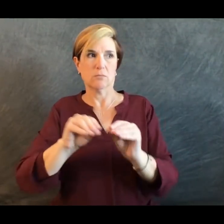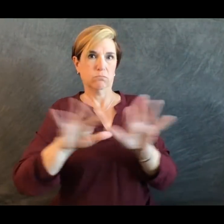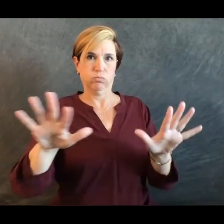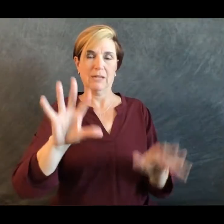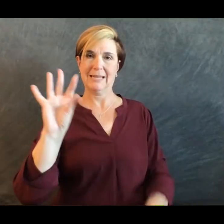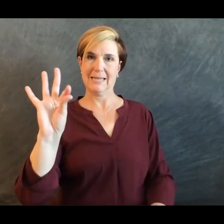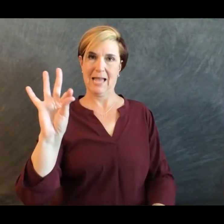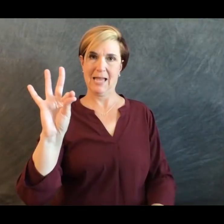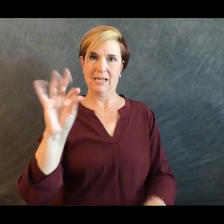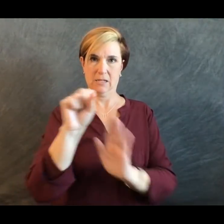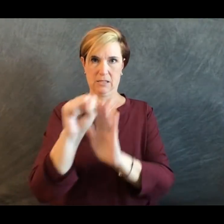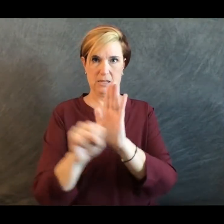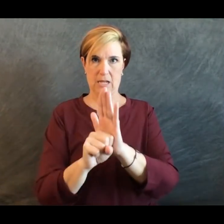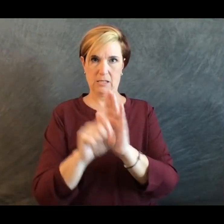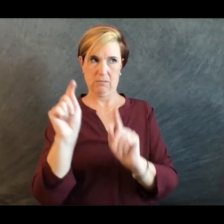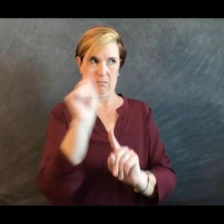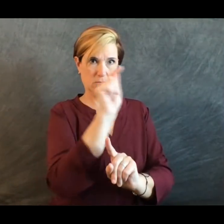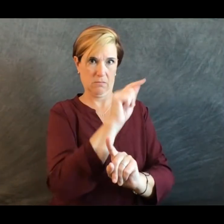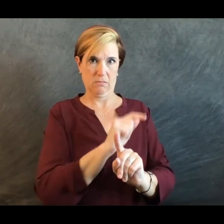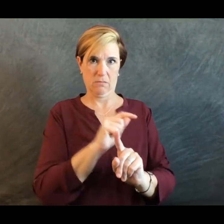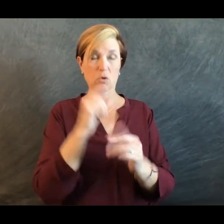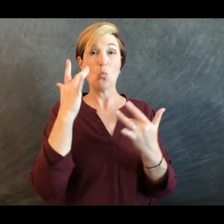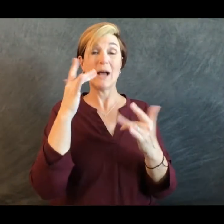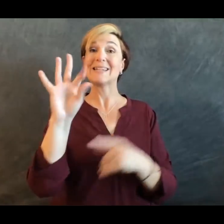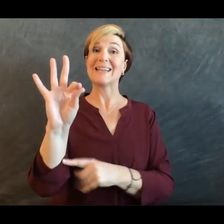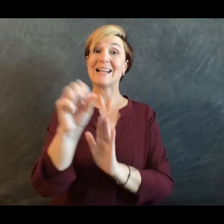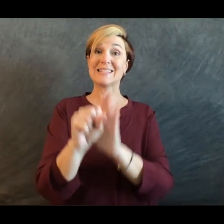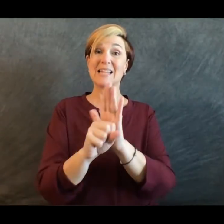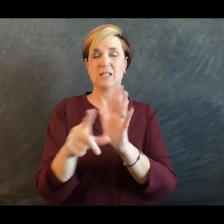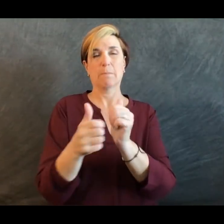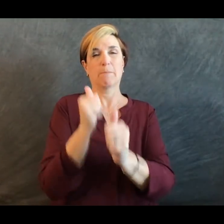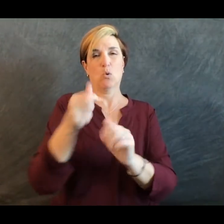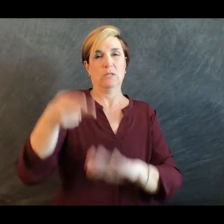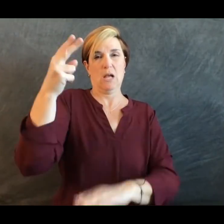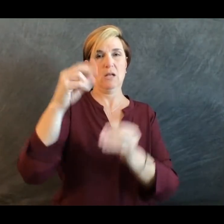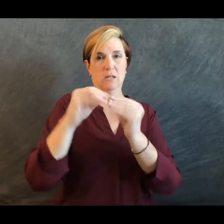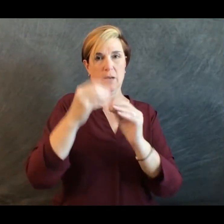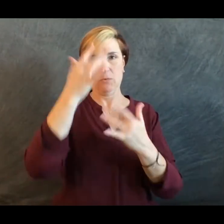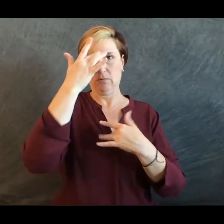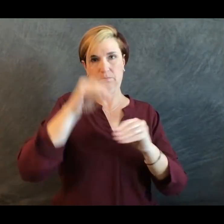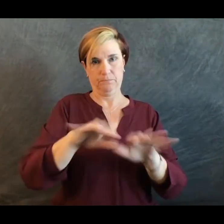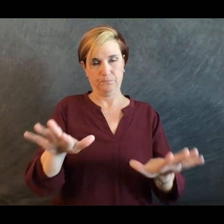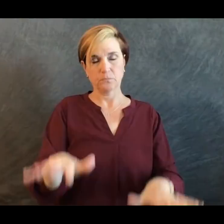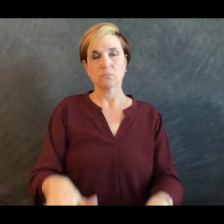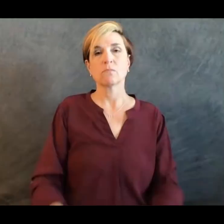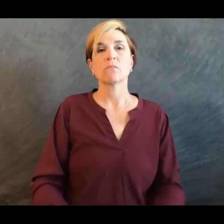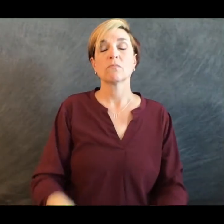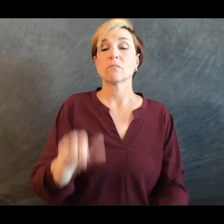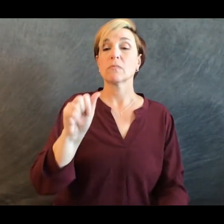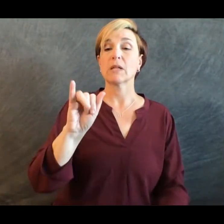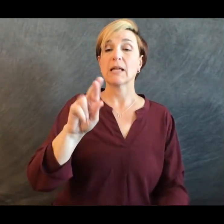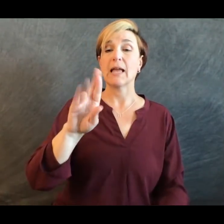significant epidemic airbridge 26 flights have been completed four flights